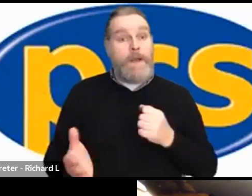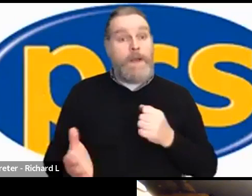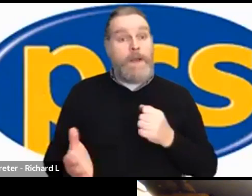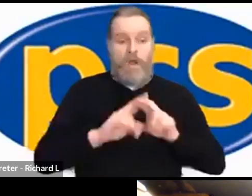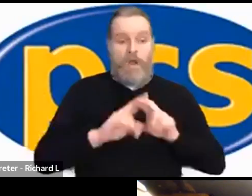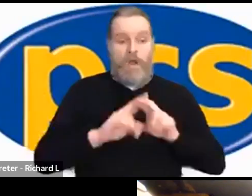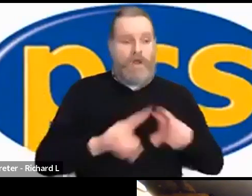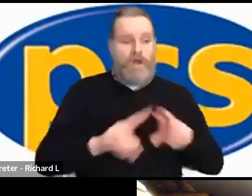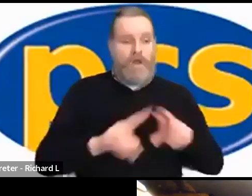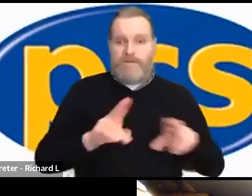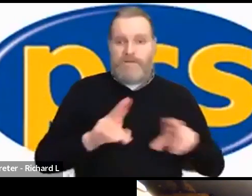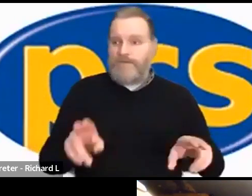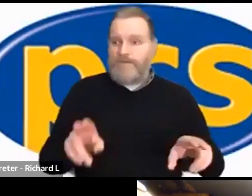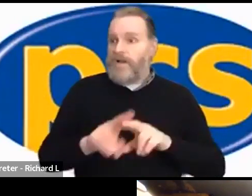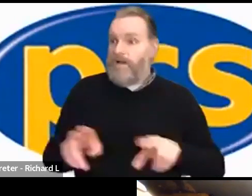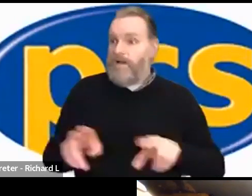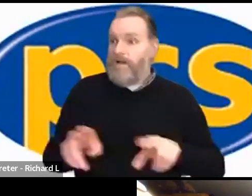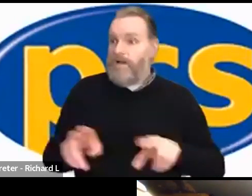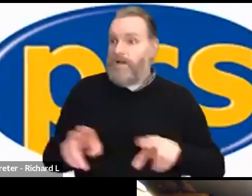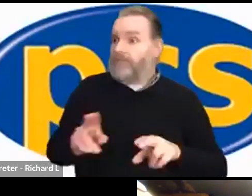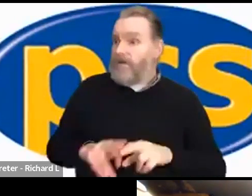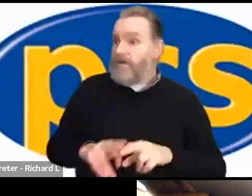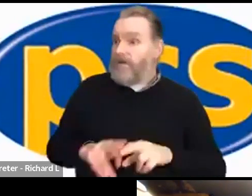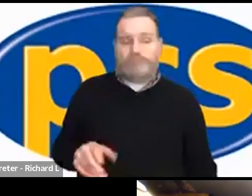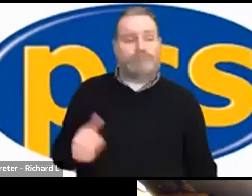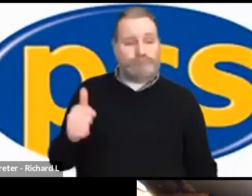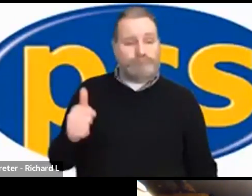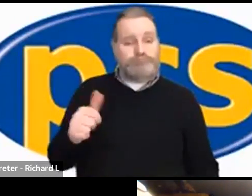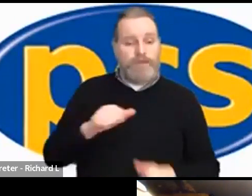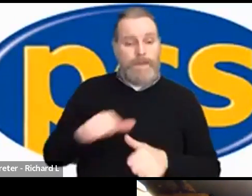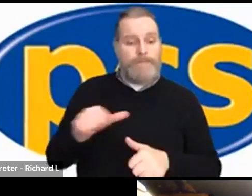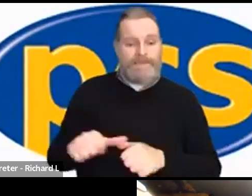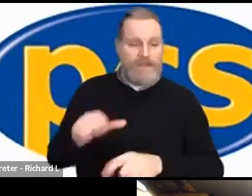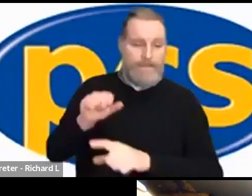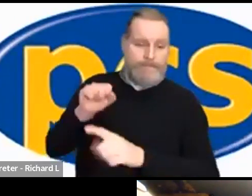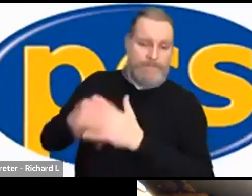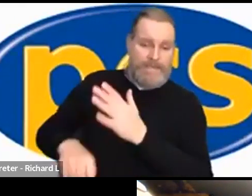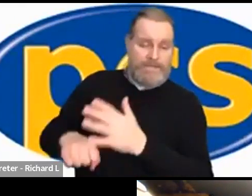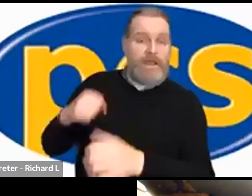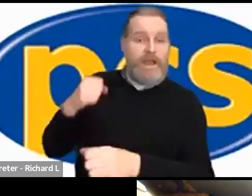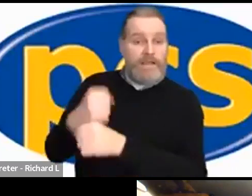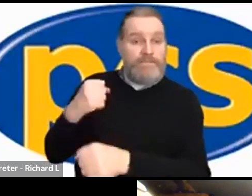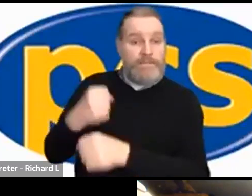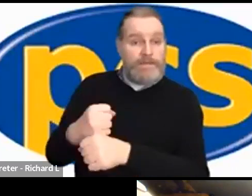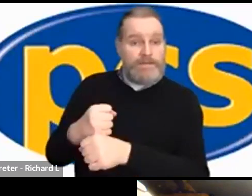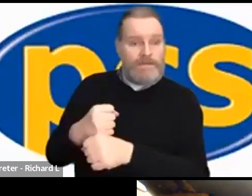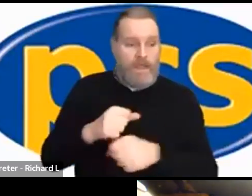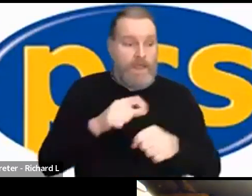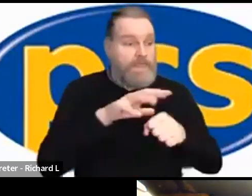the government, but also whichever whichever of the whichever of the 125 employers you work you work in. They'll all be looking